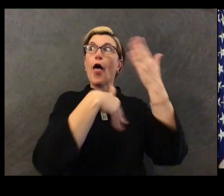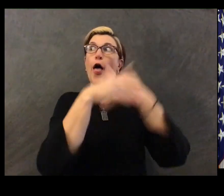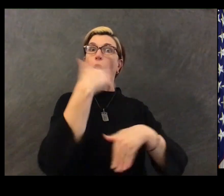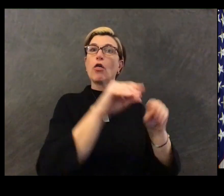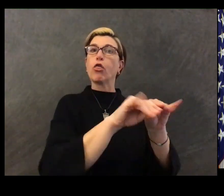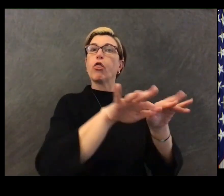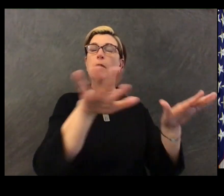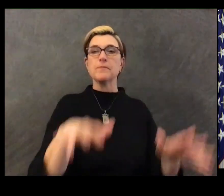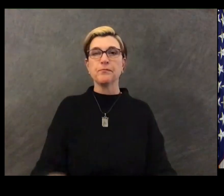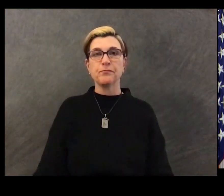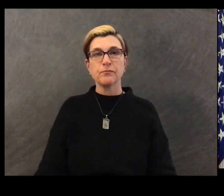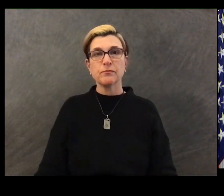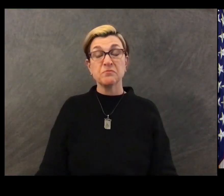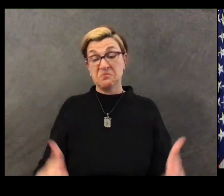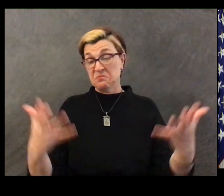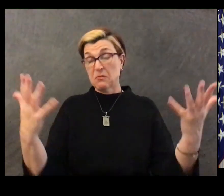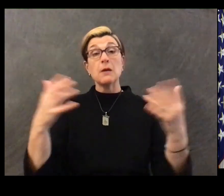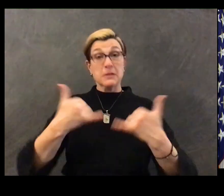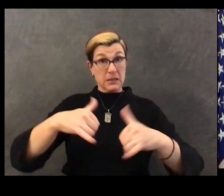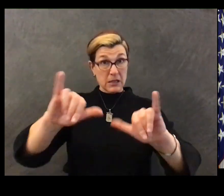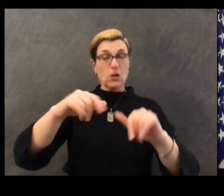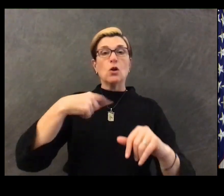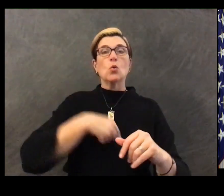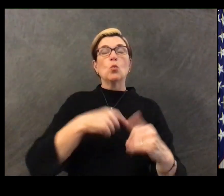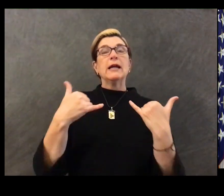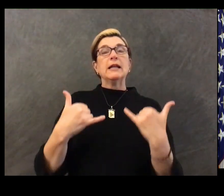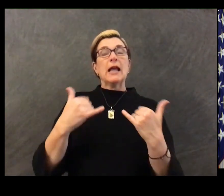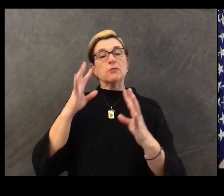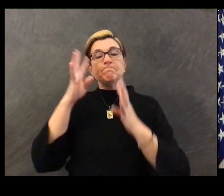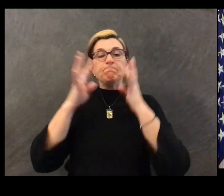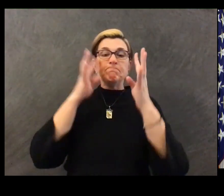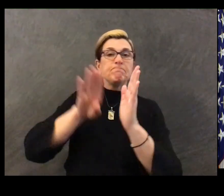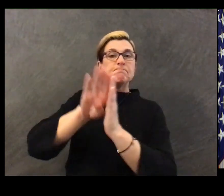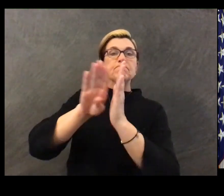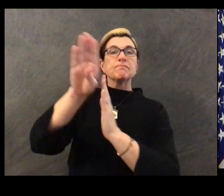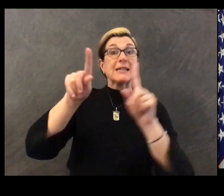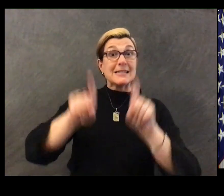testing famous testing doing more than anybody else anywhere in the world